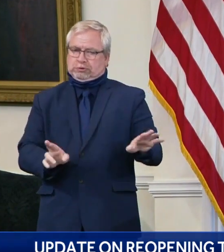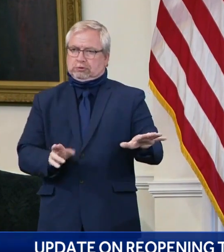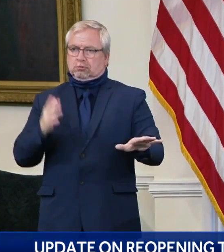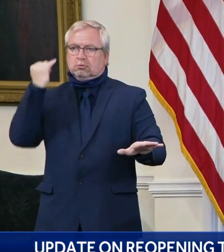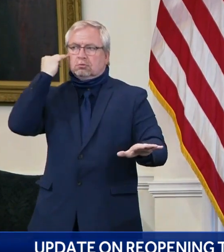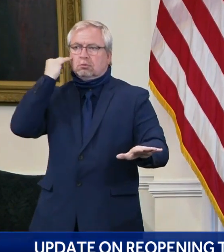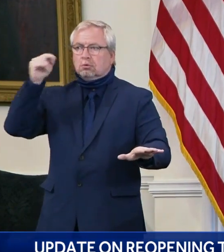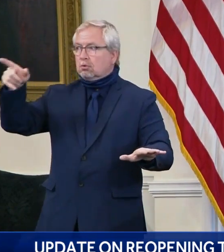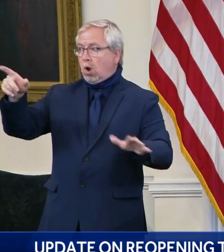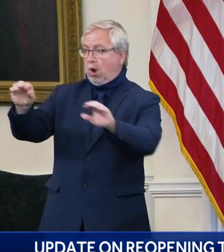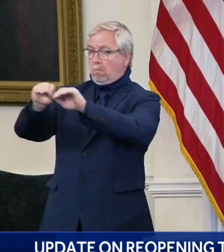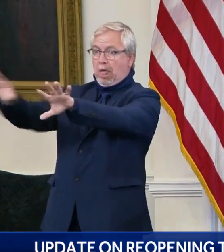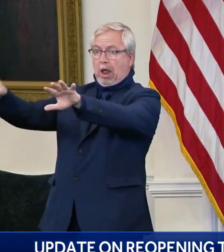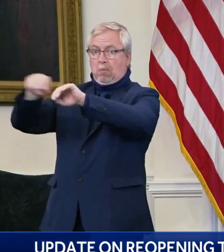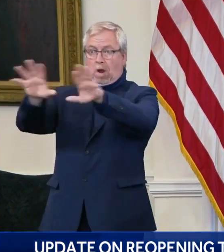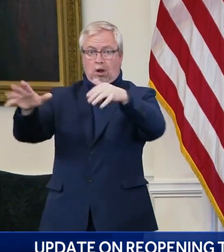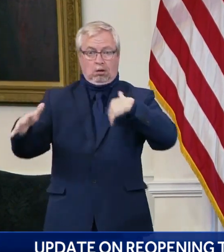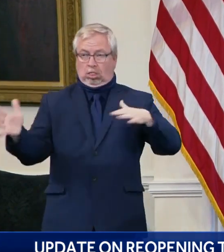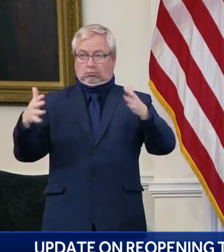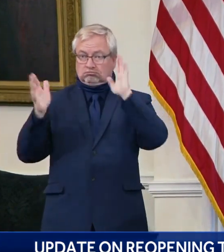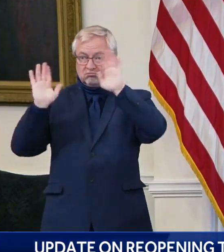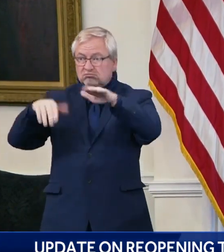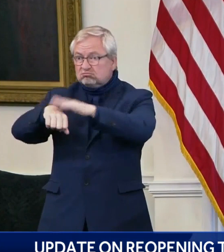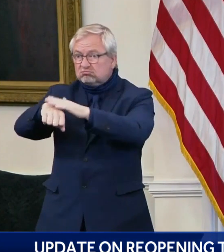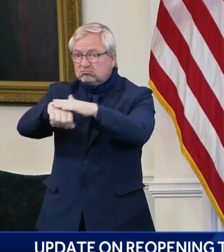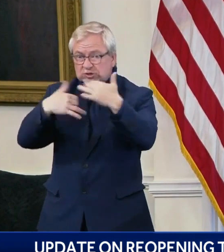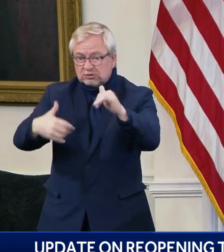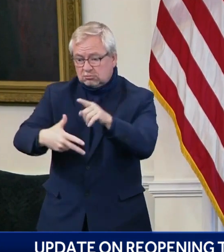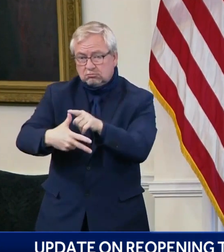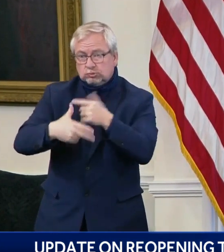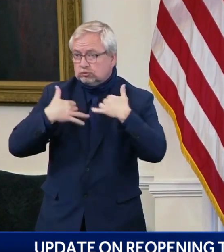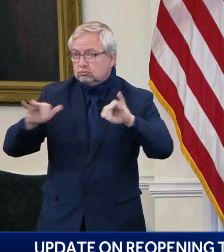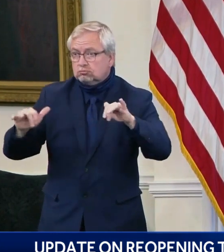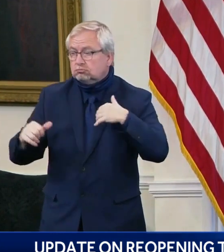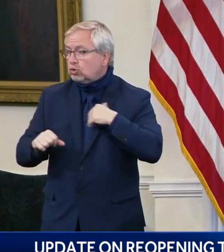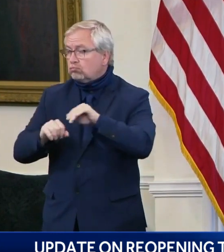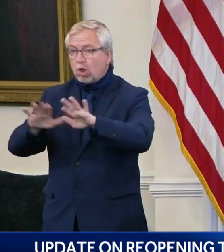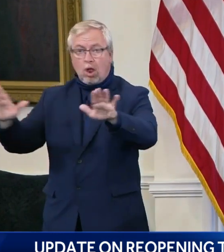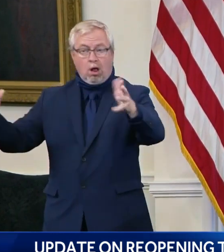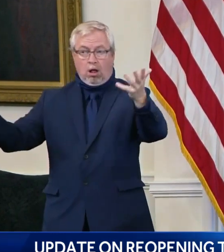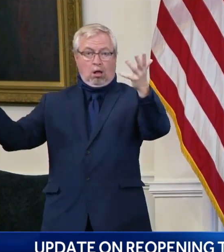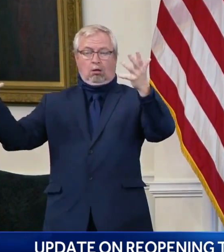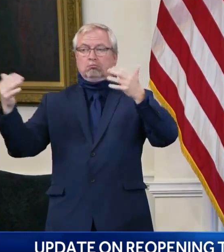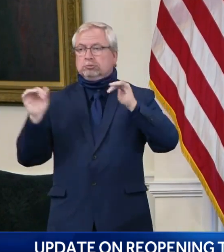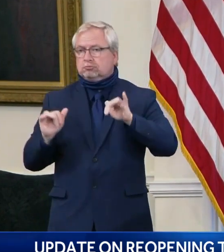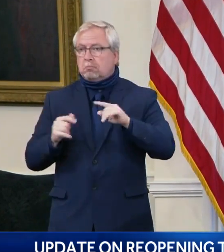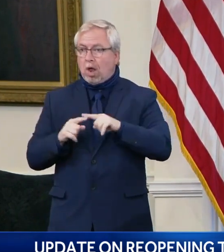WE HAD TO HAVE THE SURGE CAPACITY IN CASE WE DID AND/OR DO GET THOSE SPIKES.